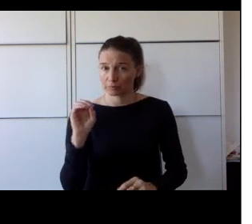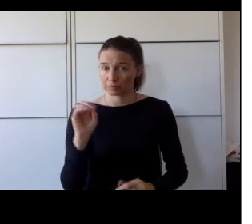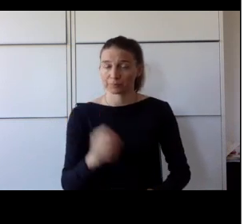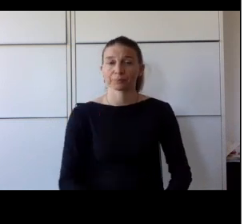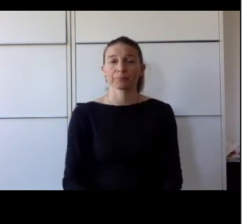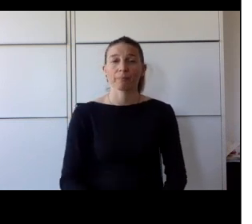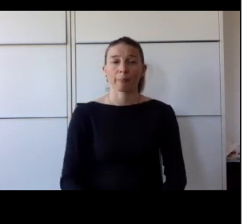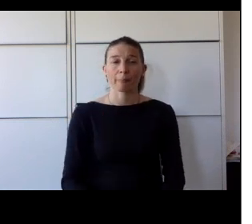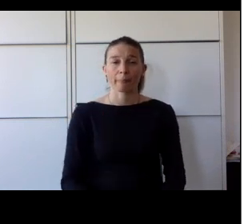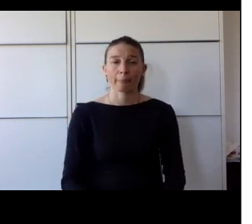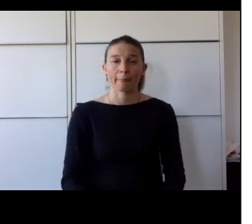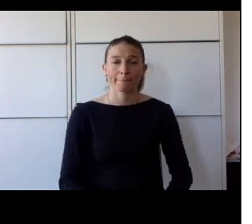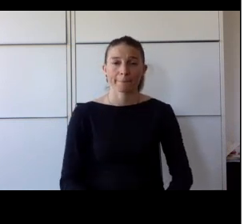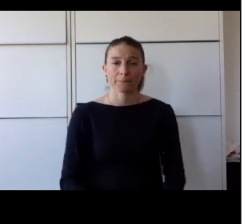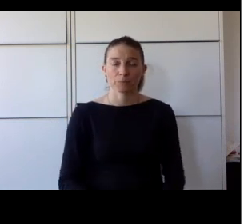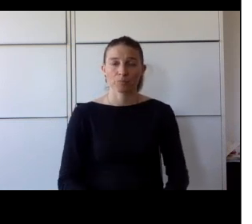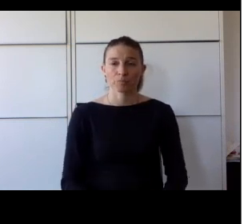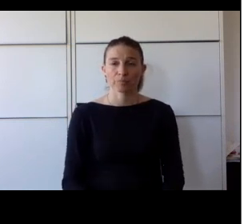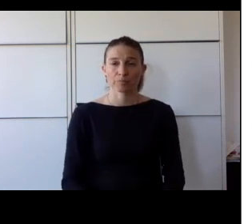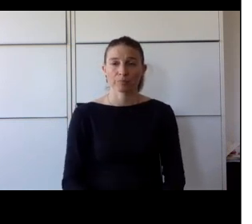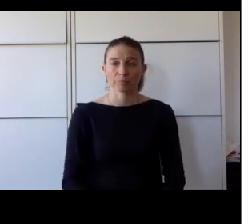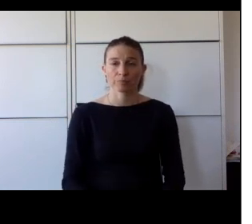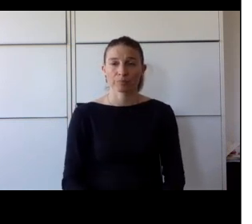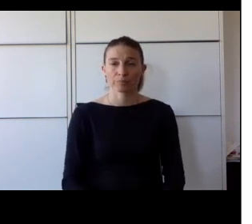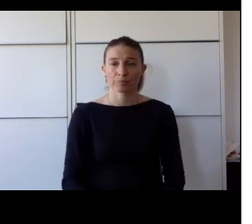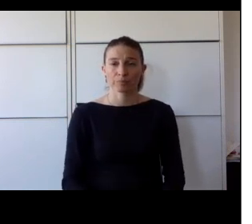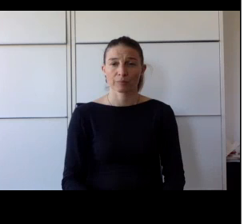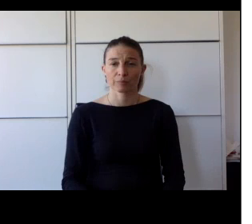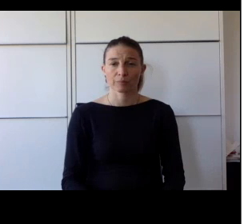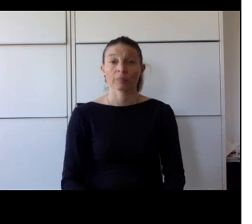And in addition countries may decide to transmit public warnings